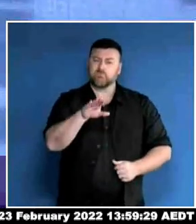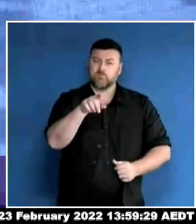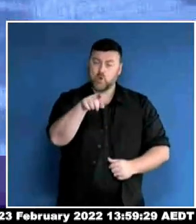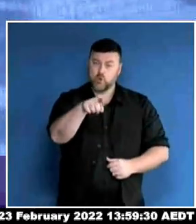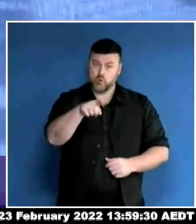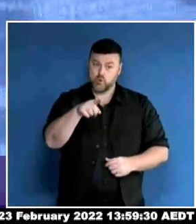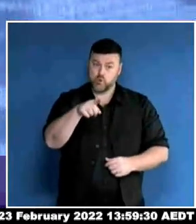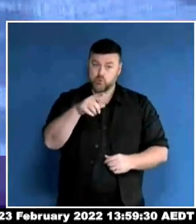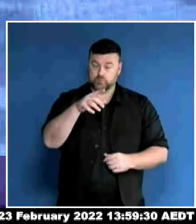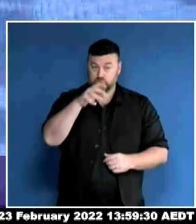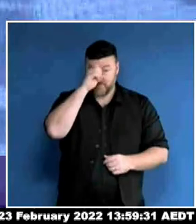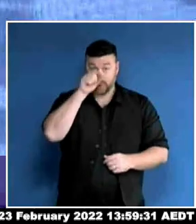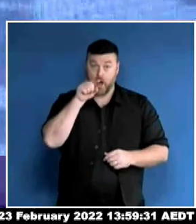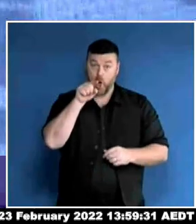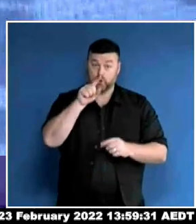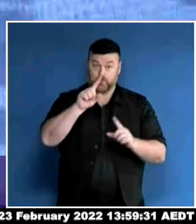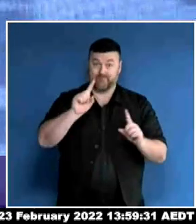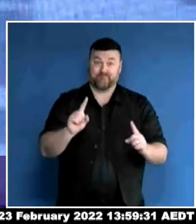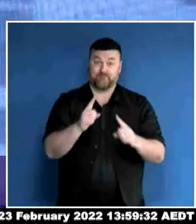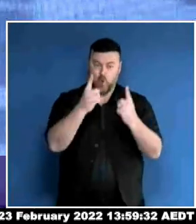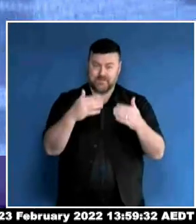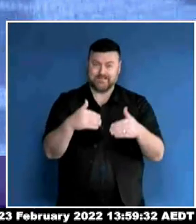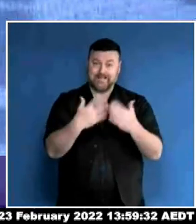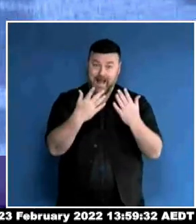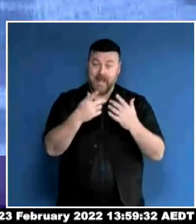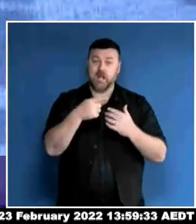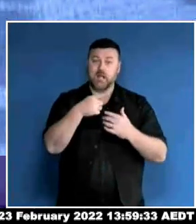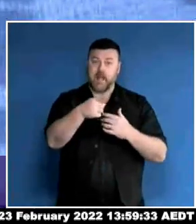proper induction, and there was no training on that first day.